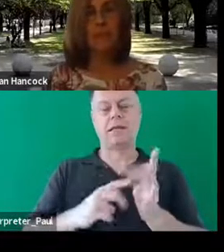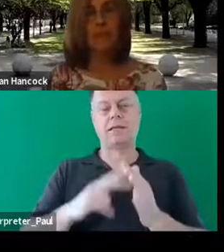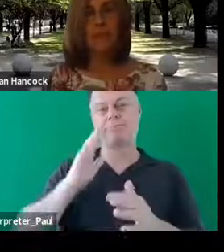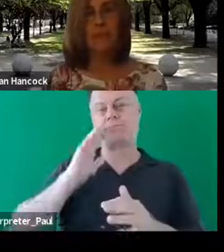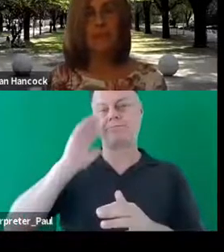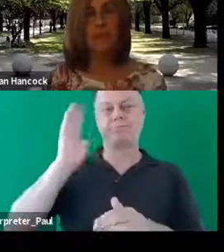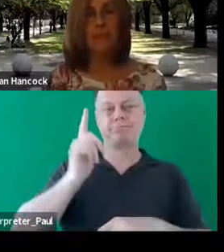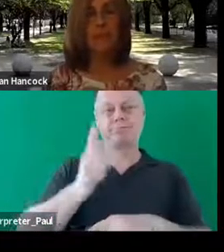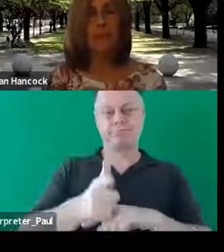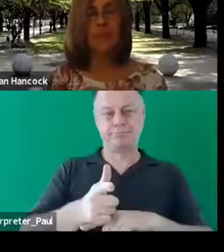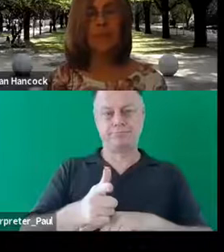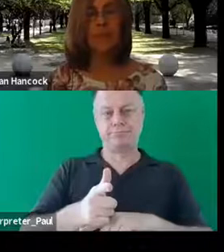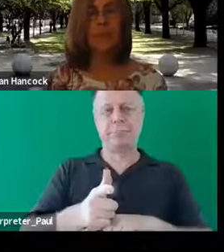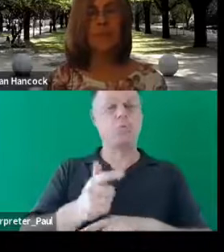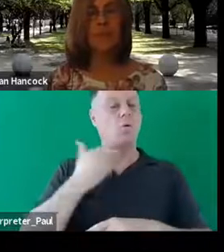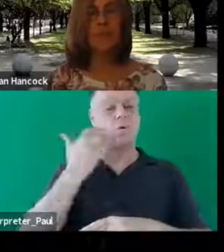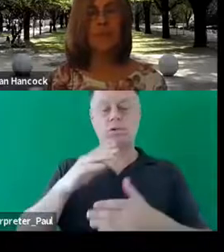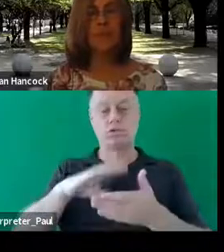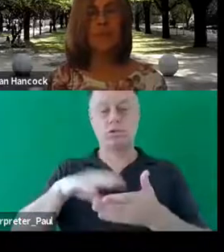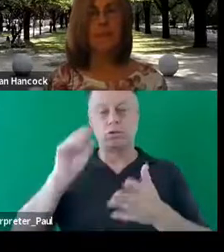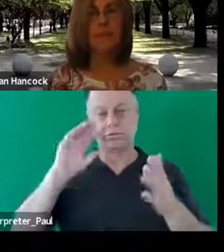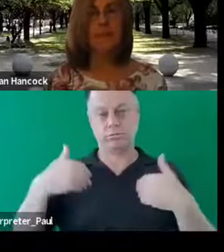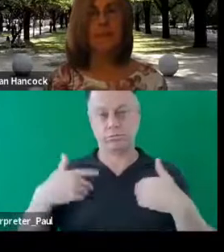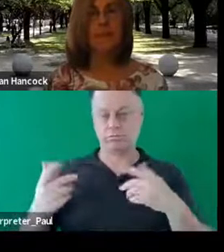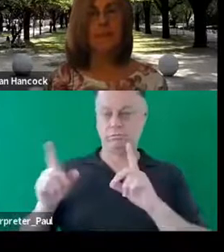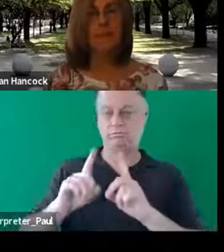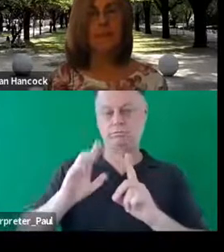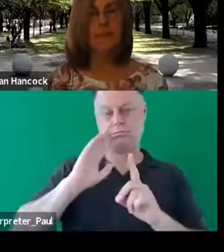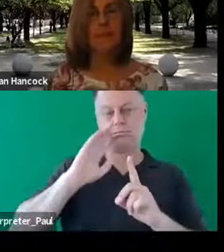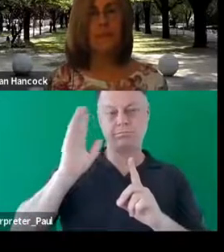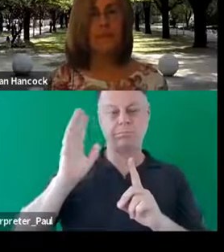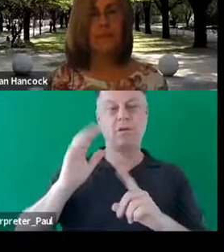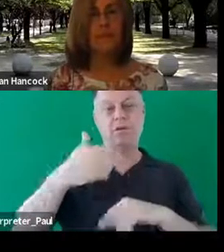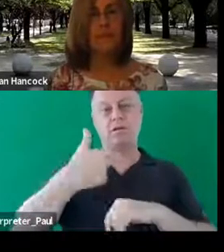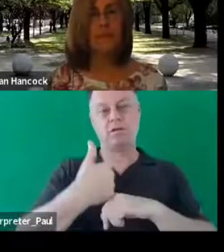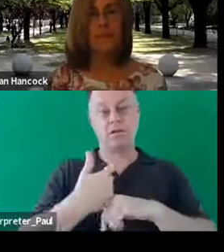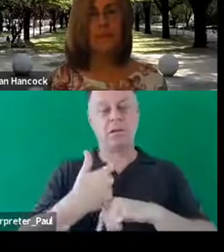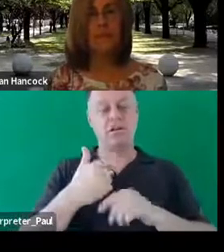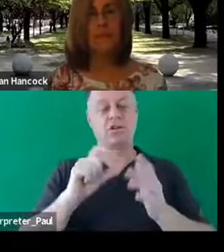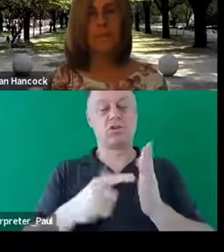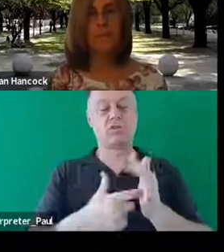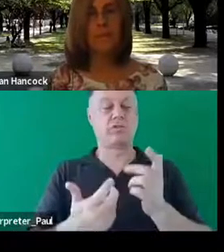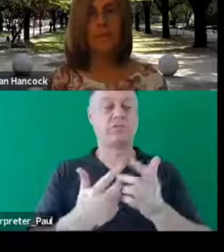students on the spectrum involved in our program as part of her presentation because she feels that